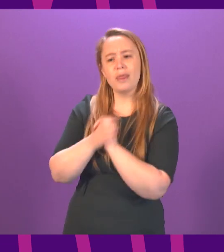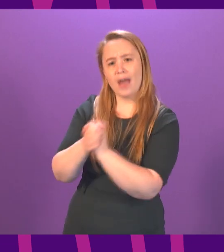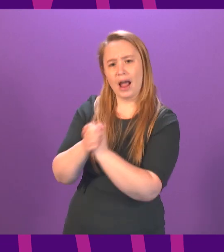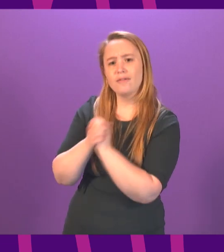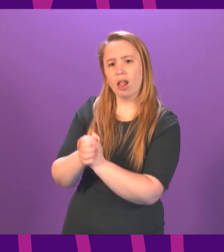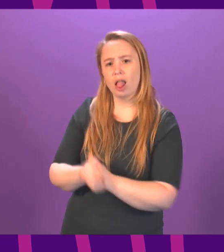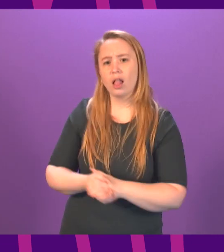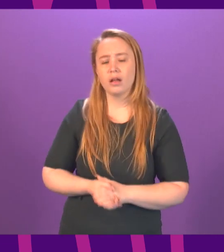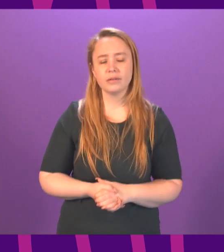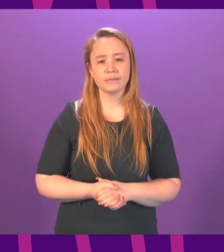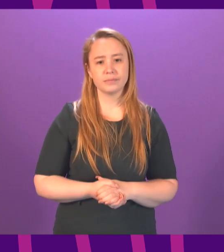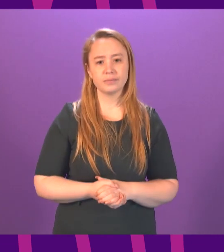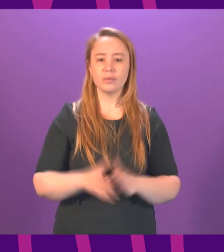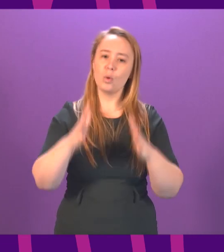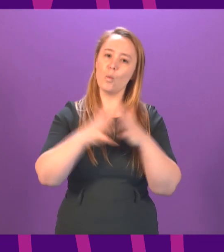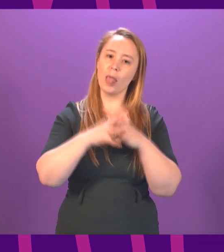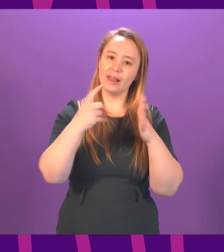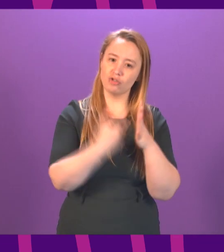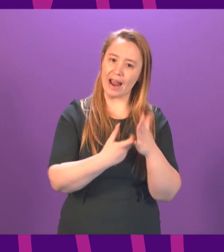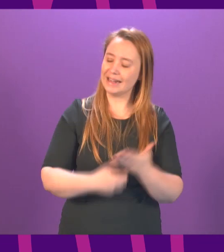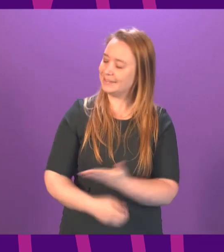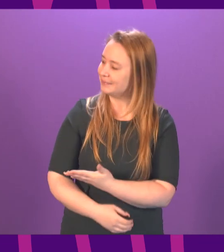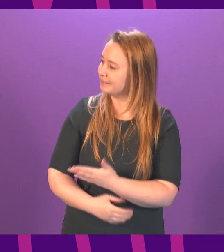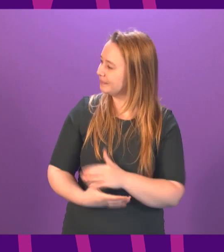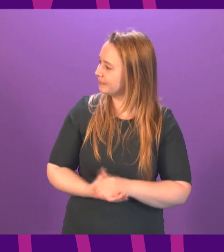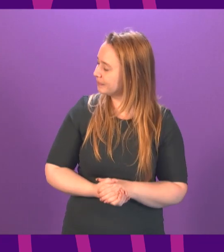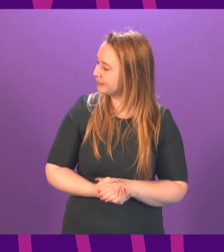Willie Rennie (North East Fife) (LD): The First Minister claimed that we were